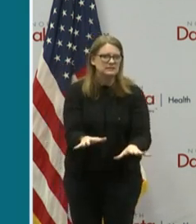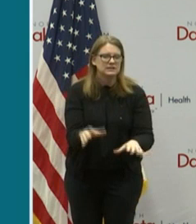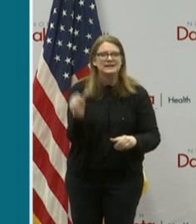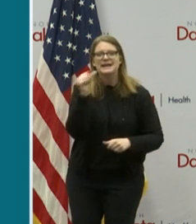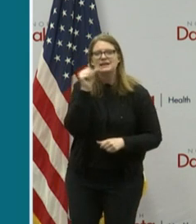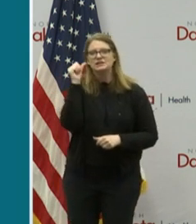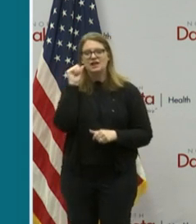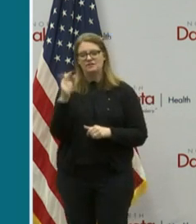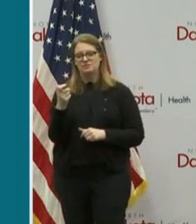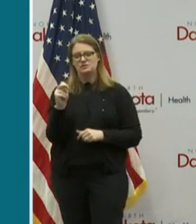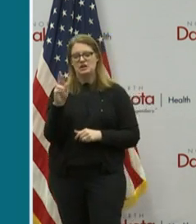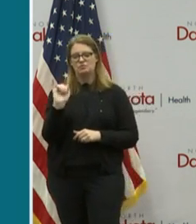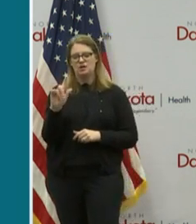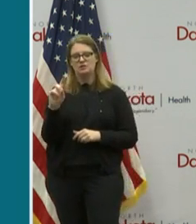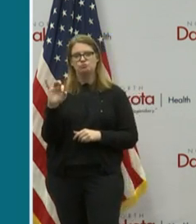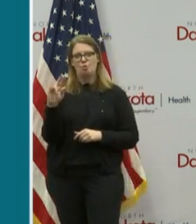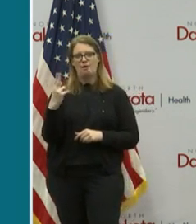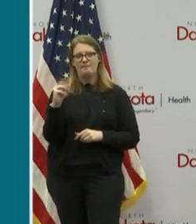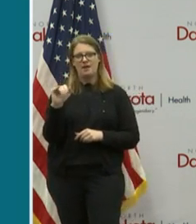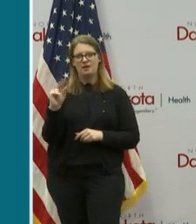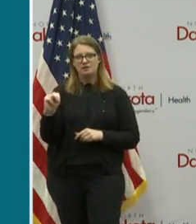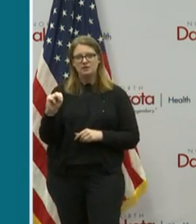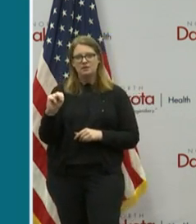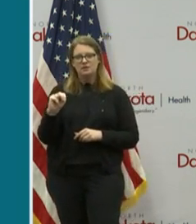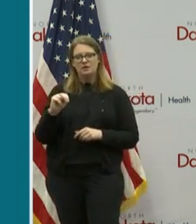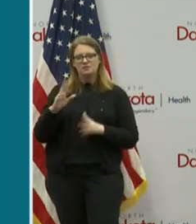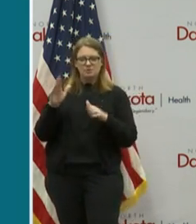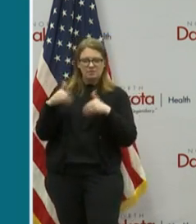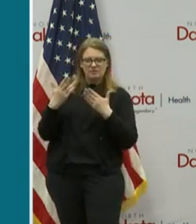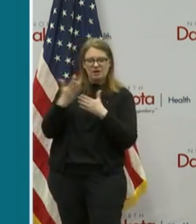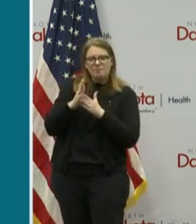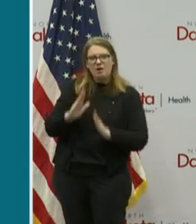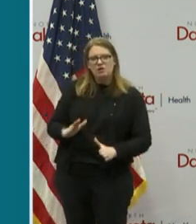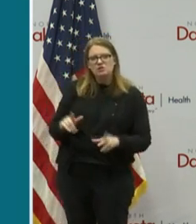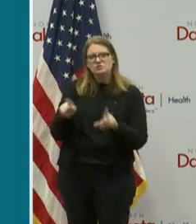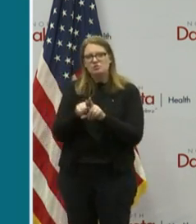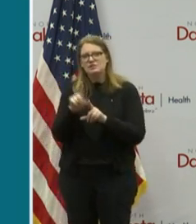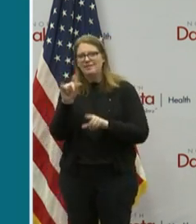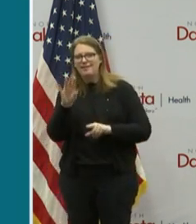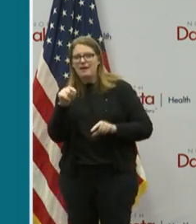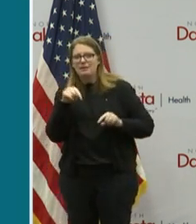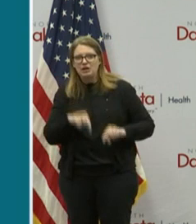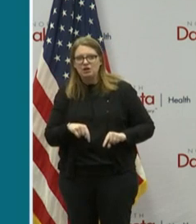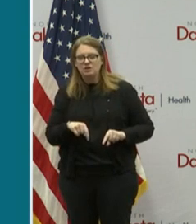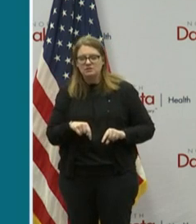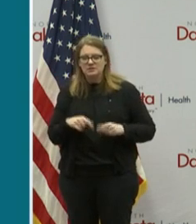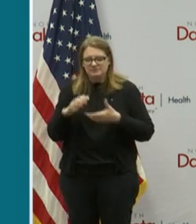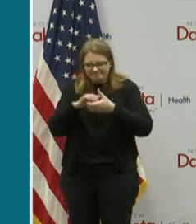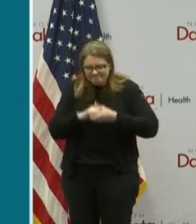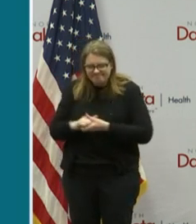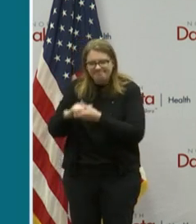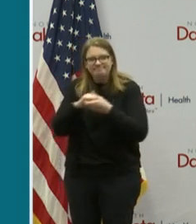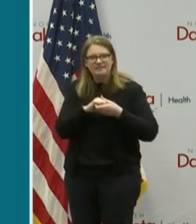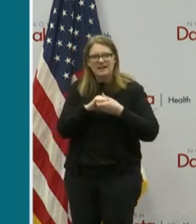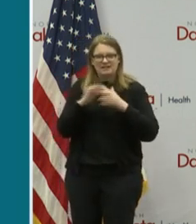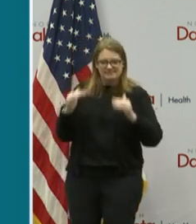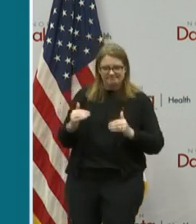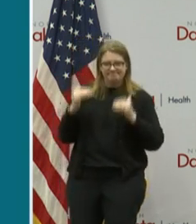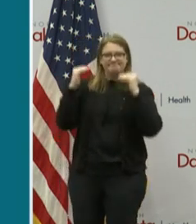TESTING RATES, AND AS YOU HEARD FROM OUR ANNOUNCEMENTS YESTERDAY GREAT GENERAL GORMAN, WHAT WE ARE DOING WITH THE PROVIDER PARTNERS AND THE